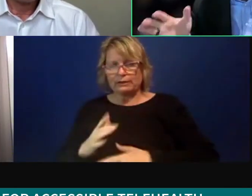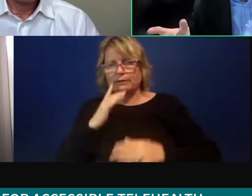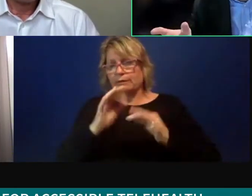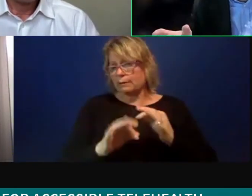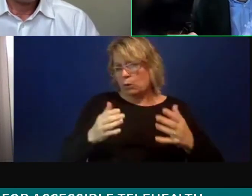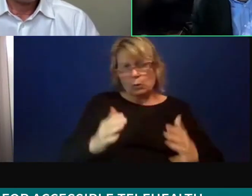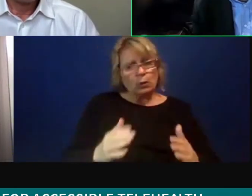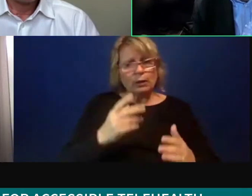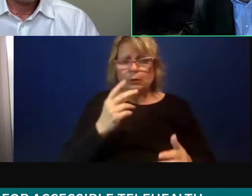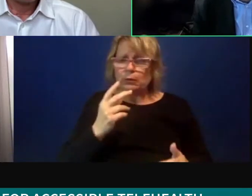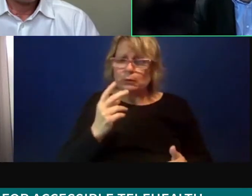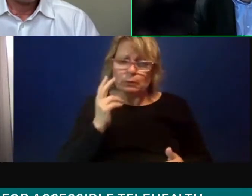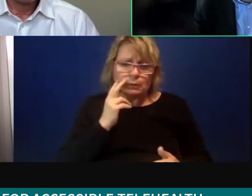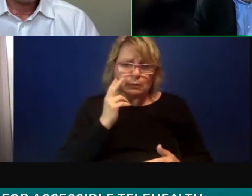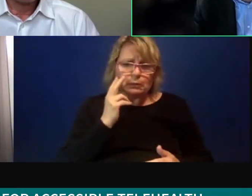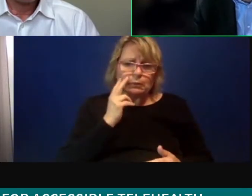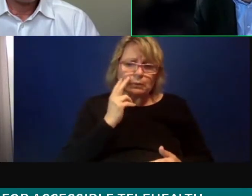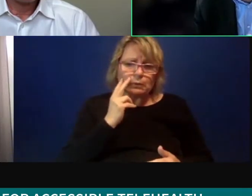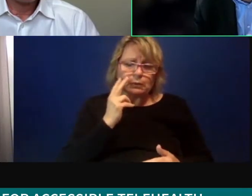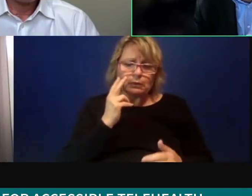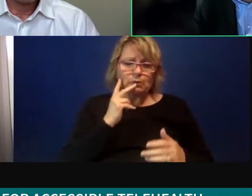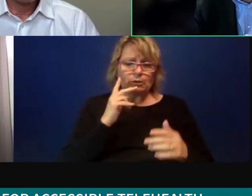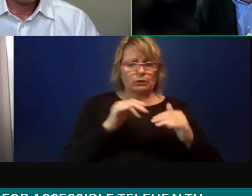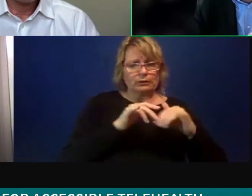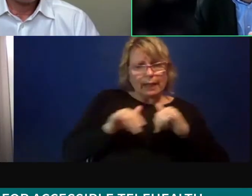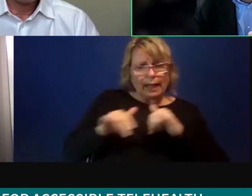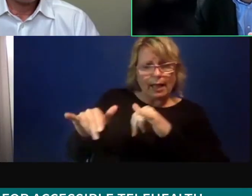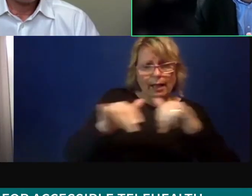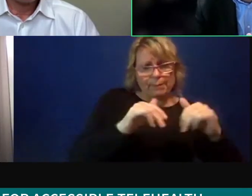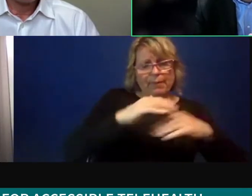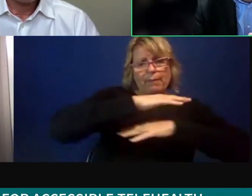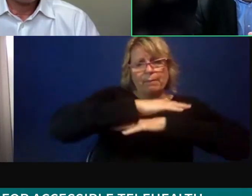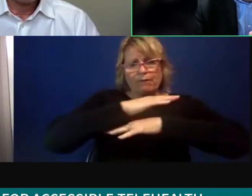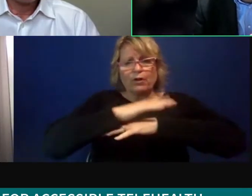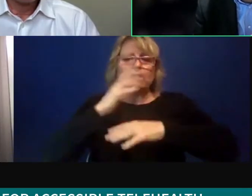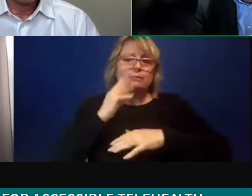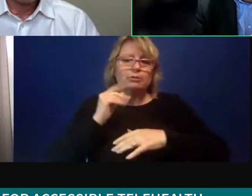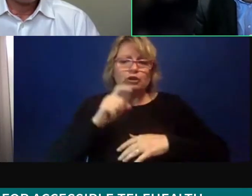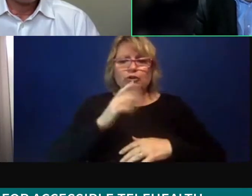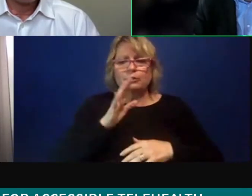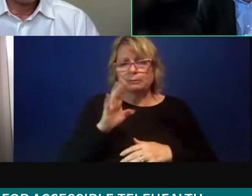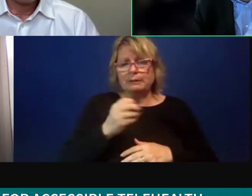see commonality across the platform, and the experience should be better. But then there